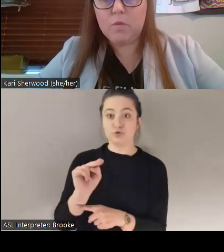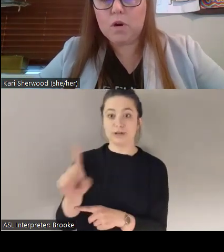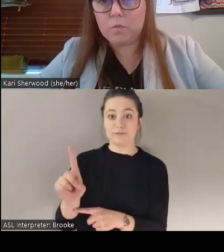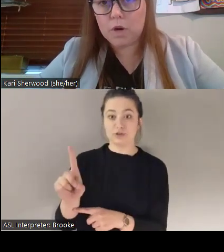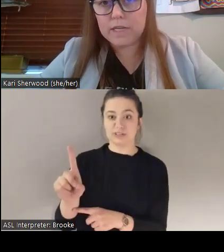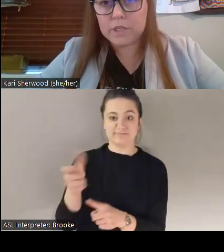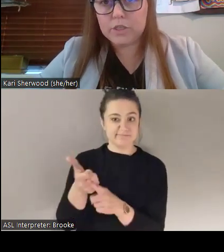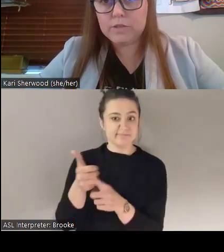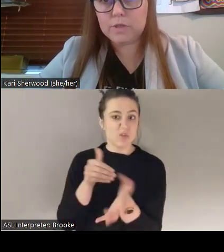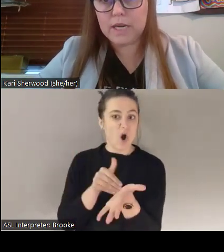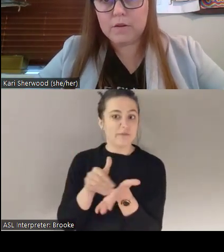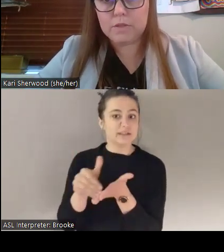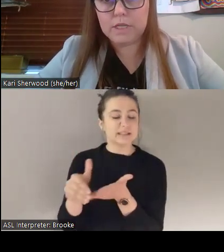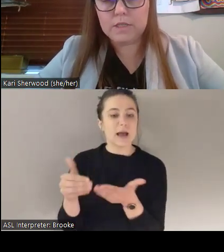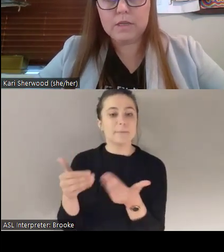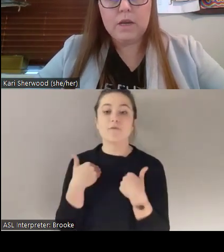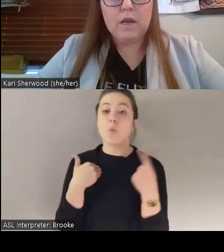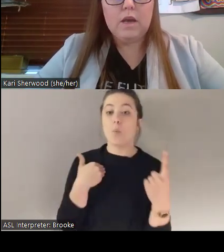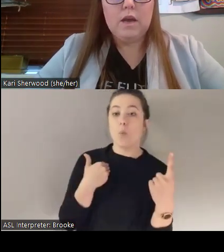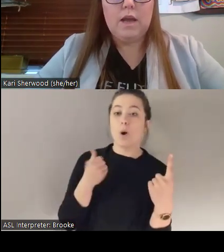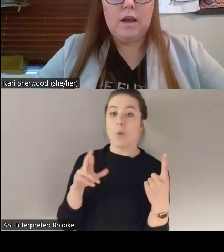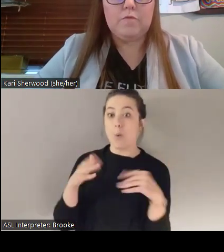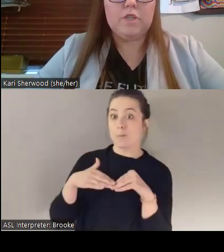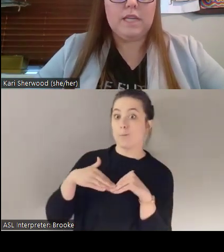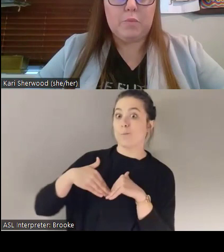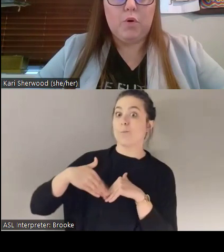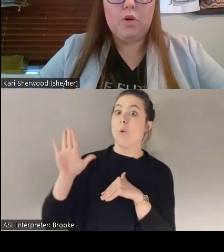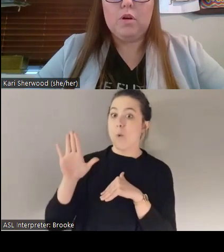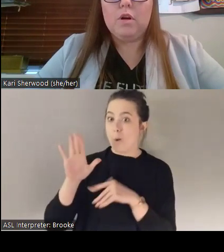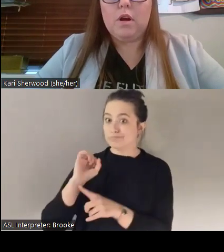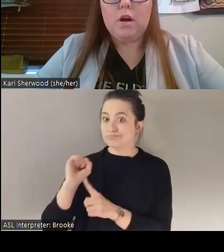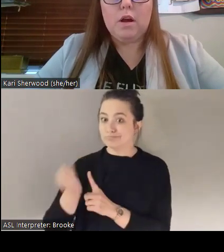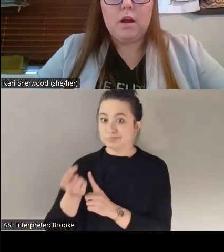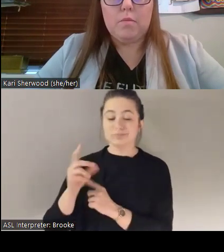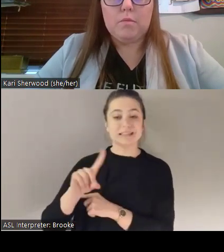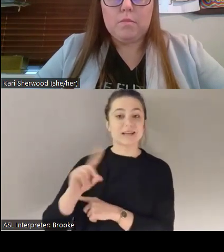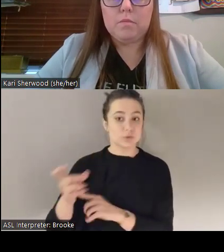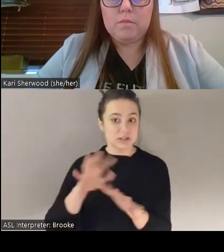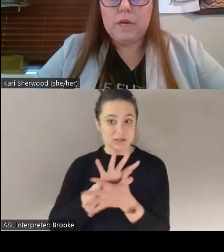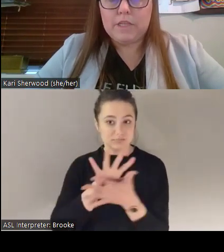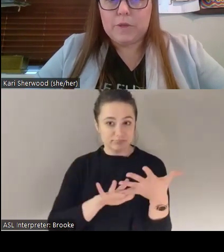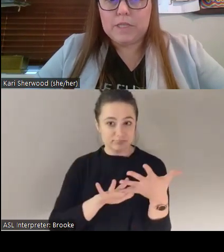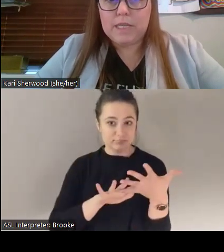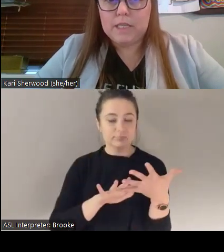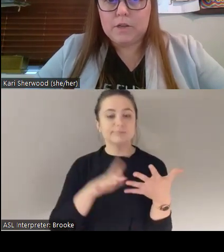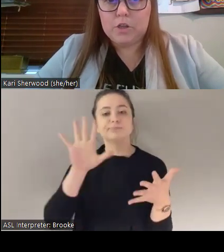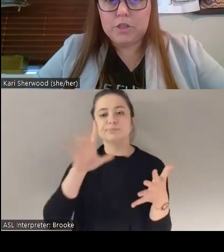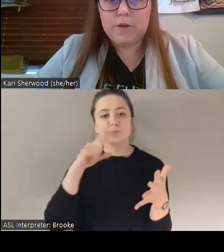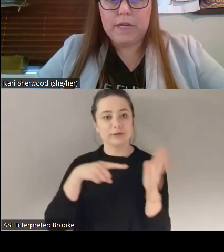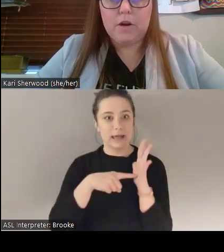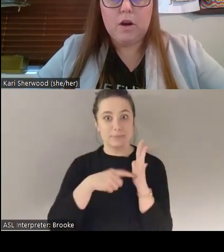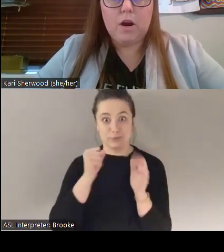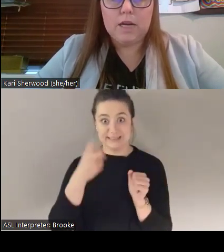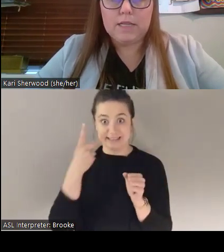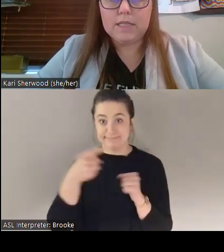one or more conditions or diagnoses, for example, as you can see listed on the screen here,